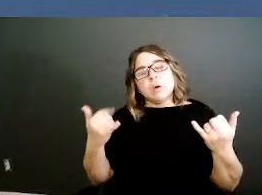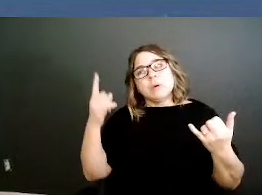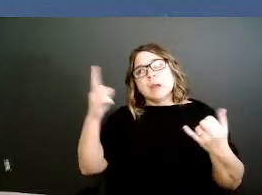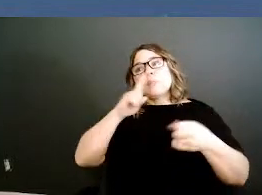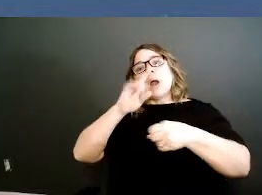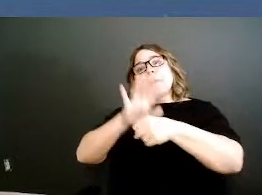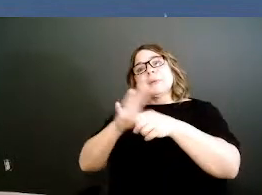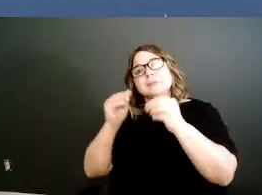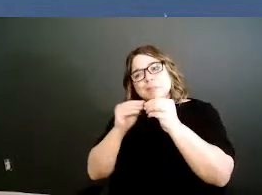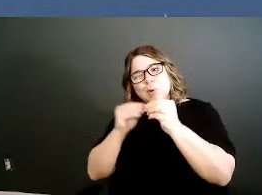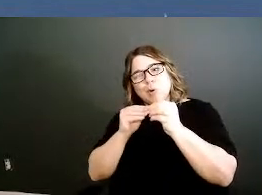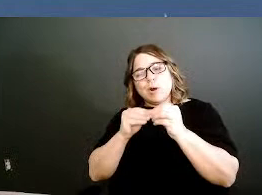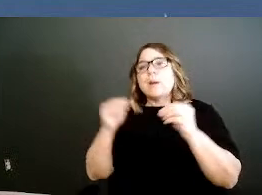THE VOTE WAS NOT FOR AN INCREASE IN POLICING.